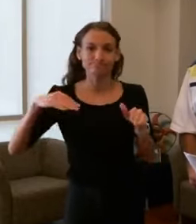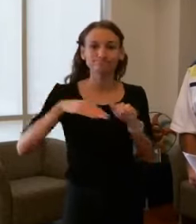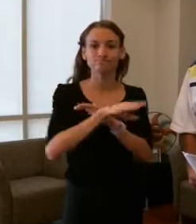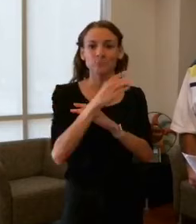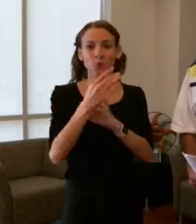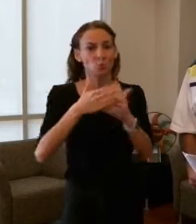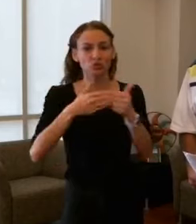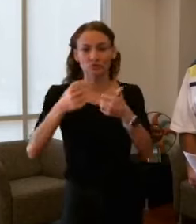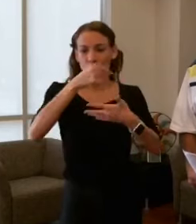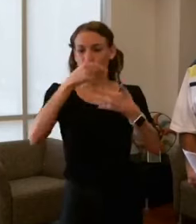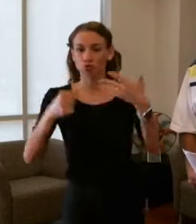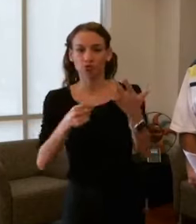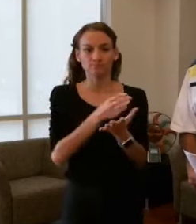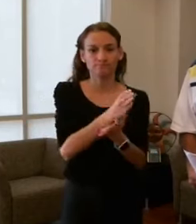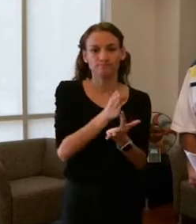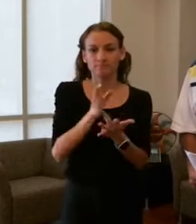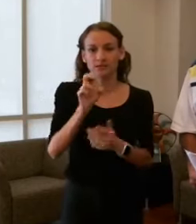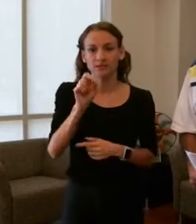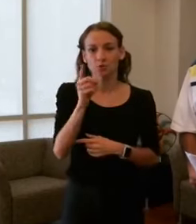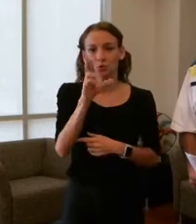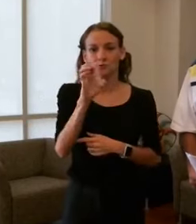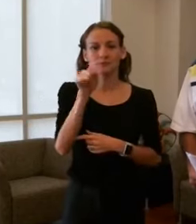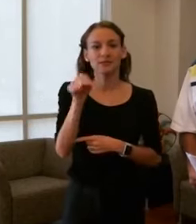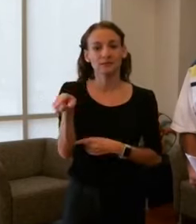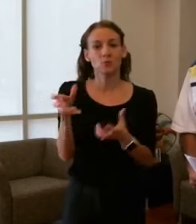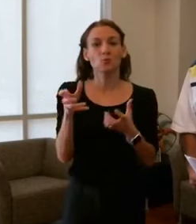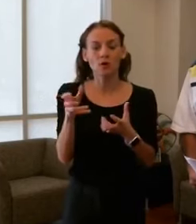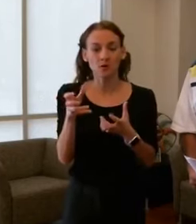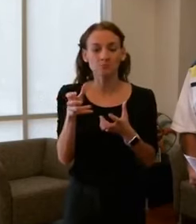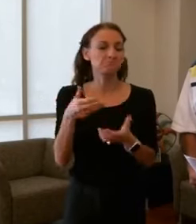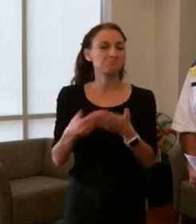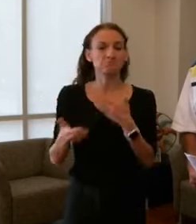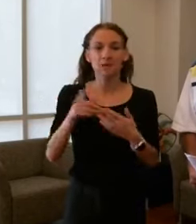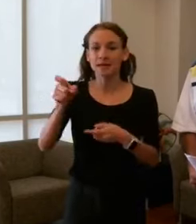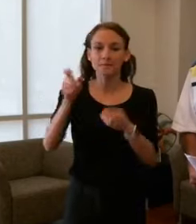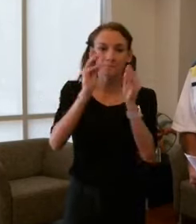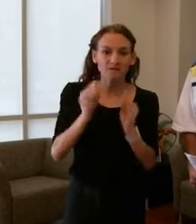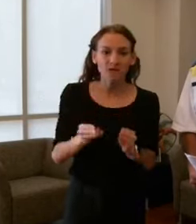because of their need for a modified curriculum. So let's walk through what the bill does